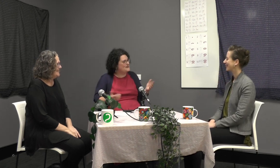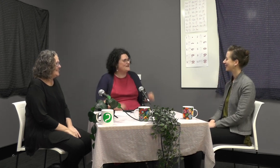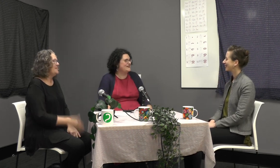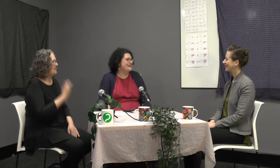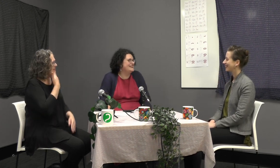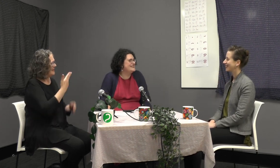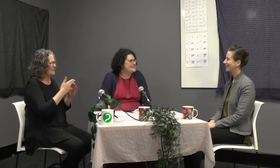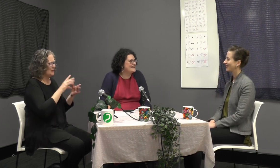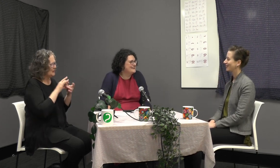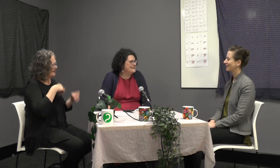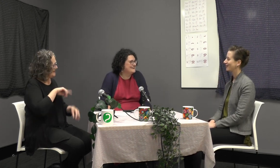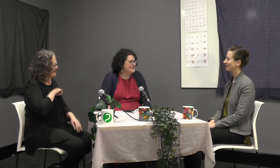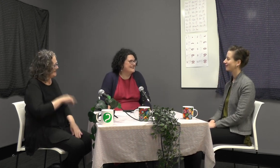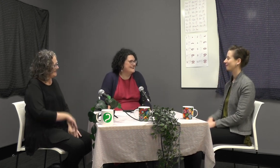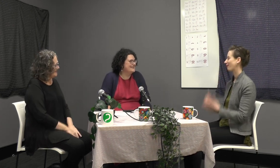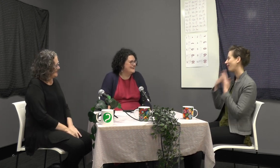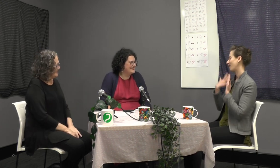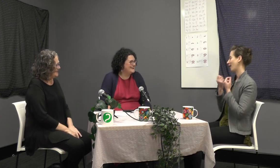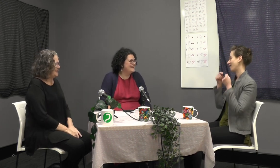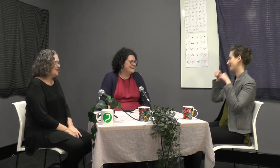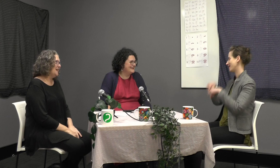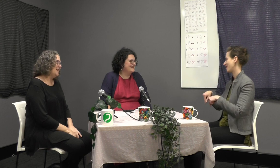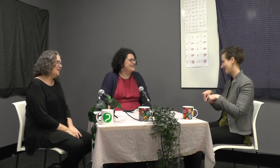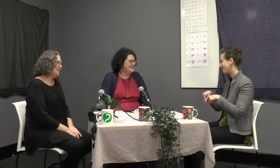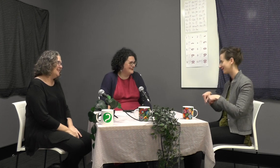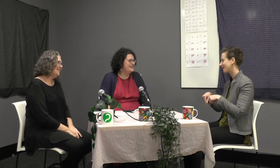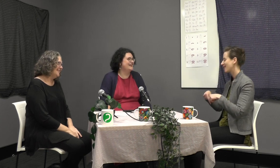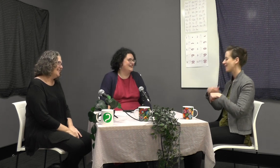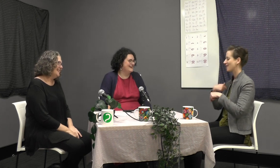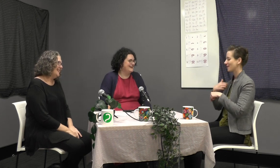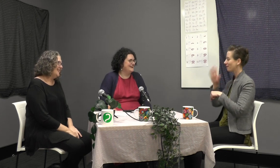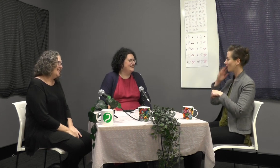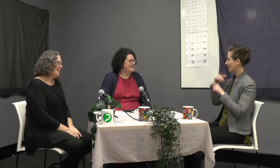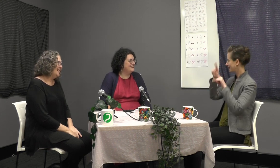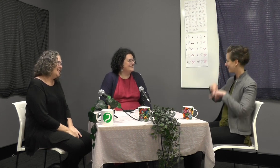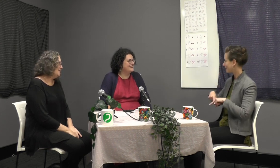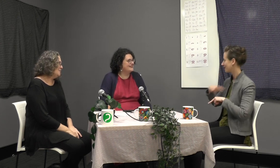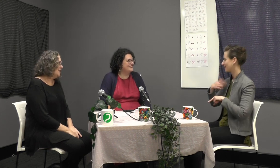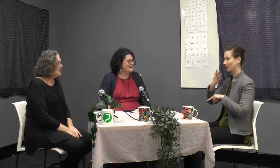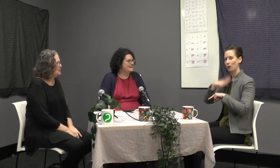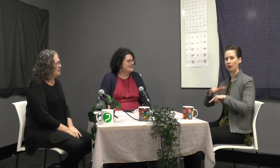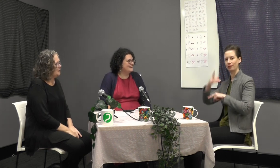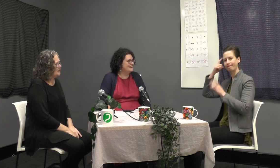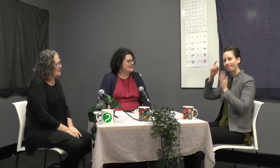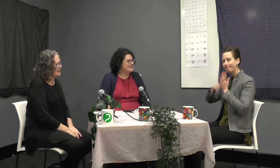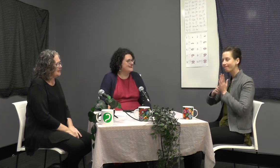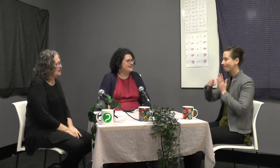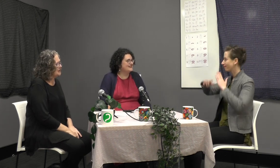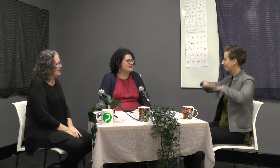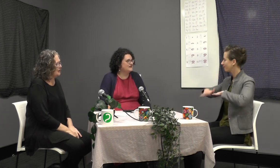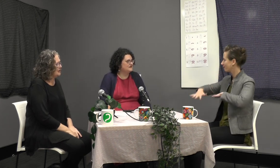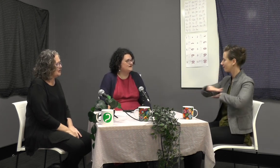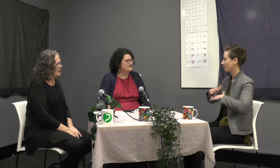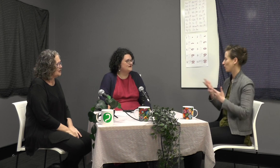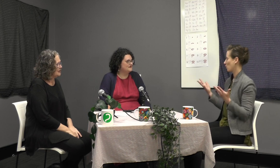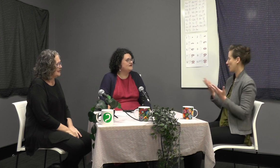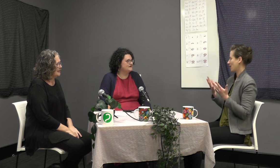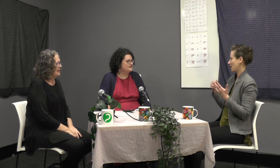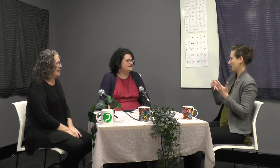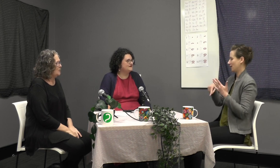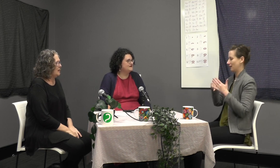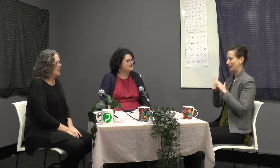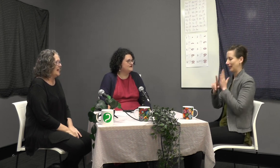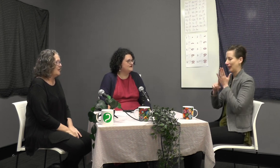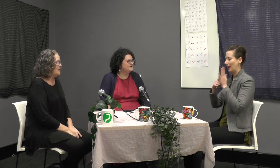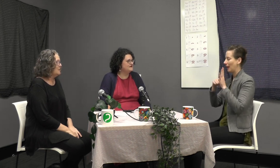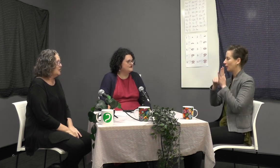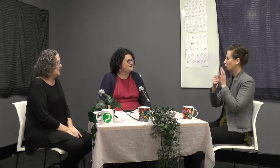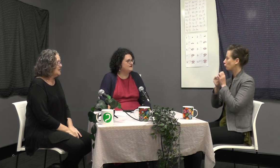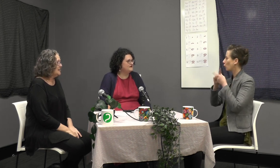I would like to, before we start, just acknowledge the Country and where we are at the moment